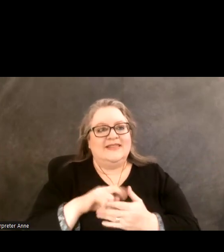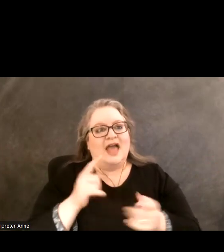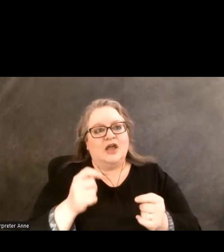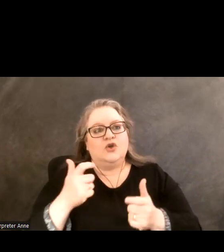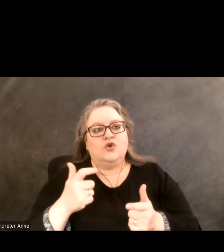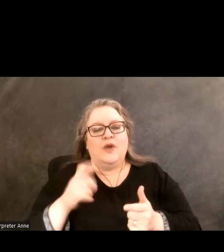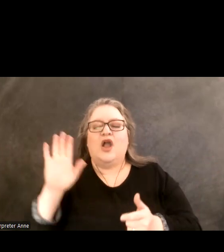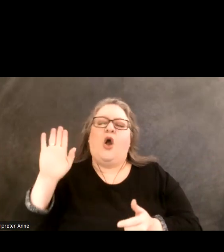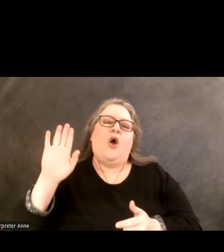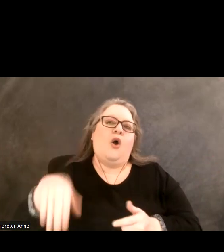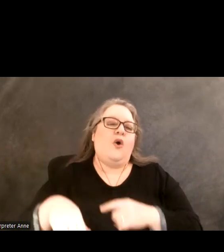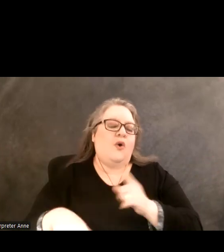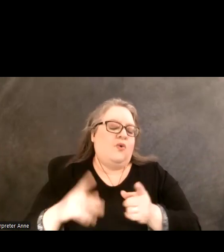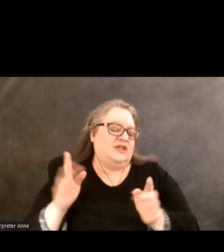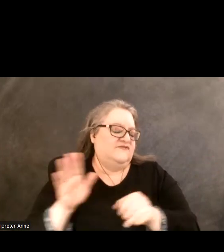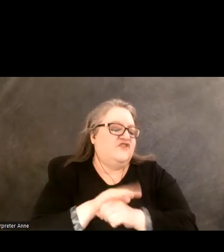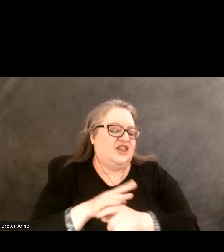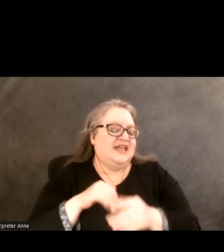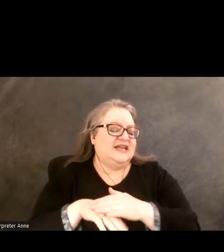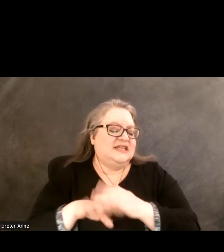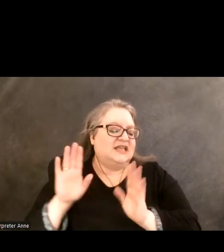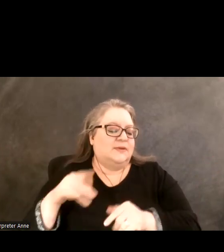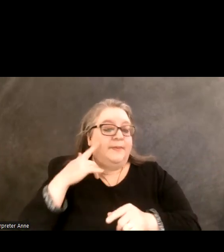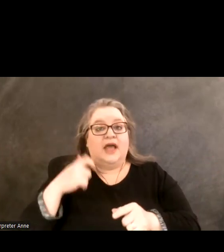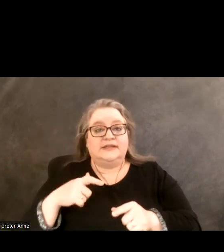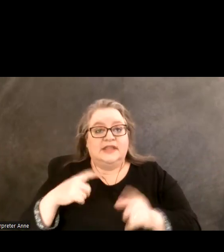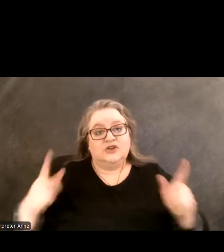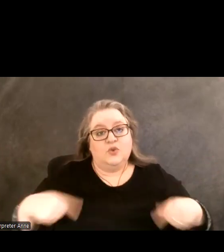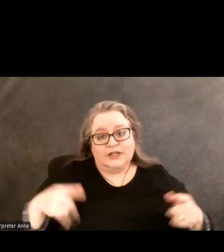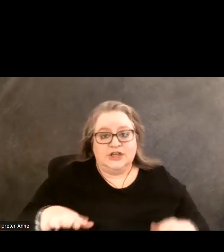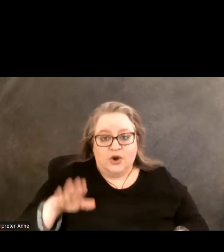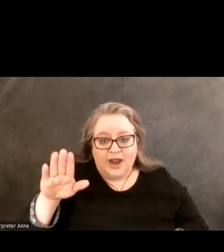it's fully accessible because there's a wheelchair ramp and we